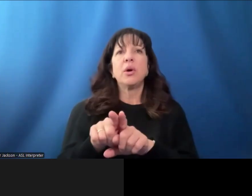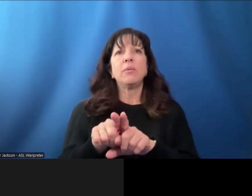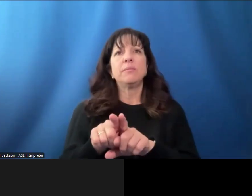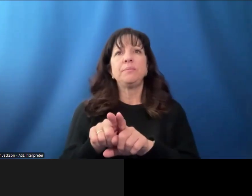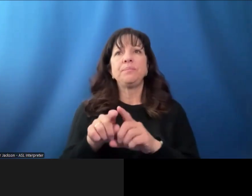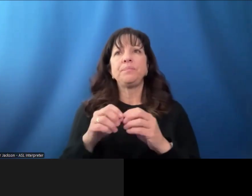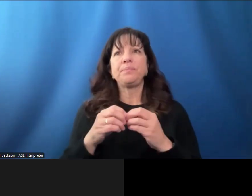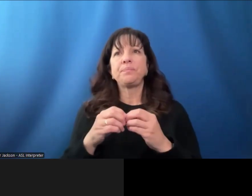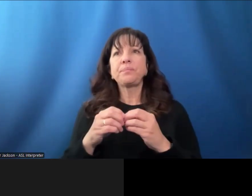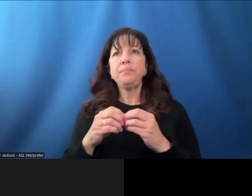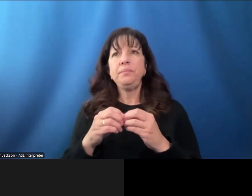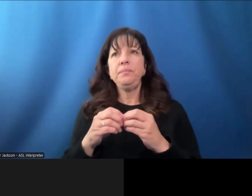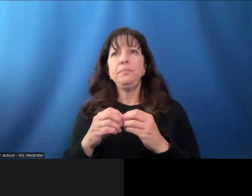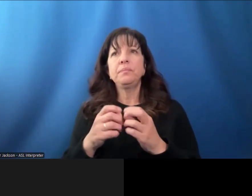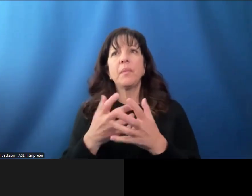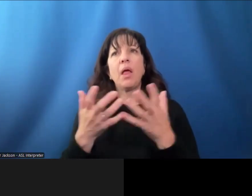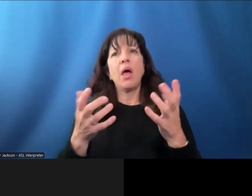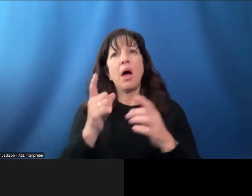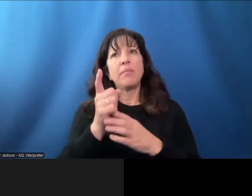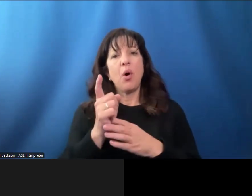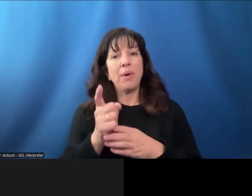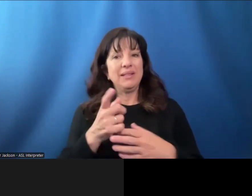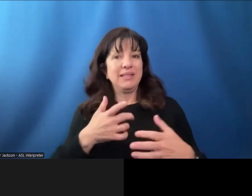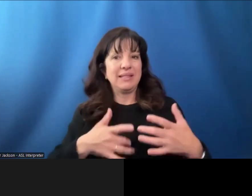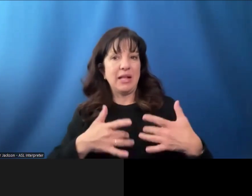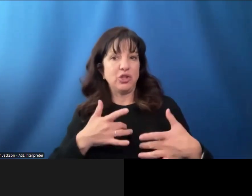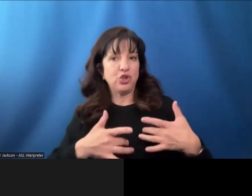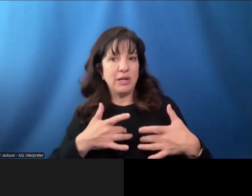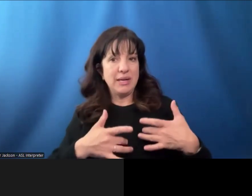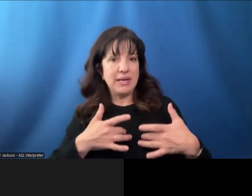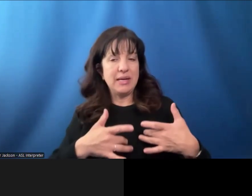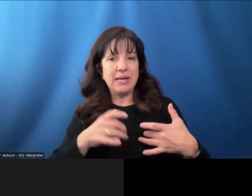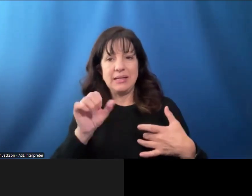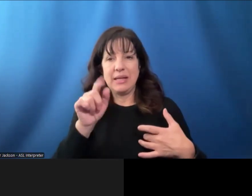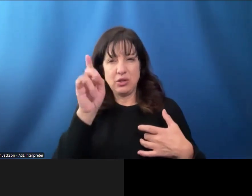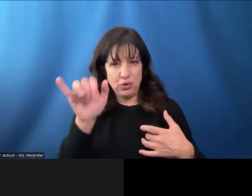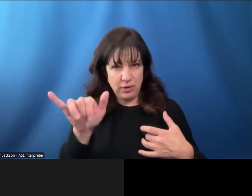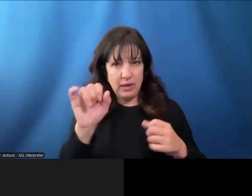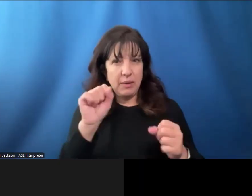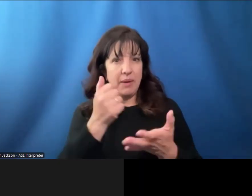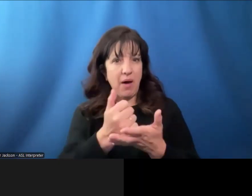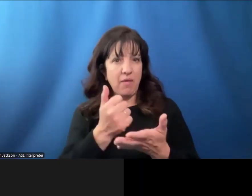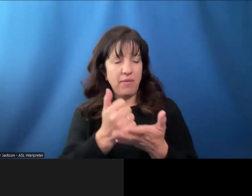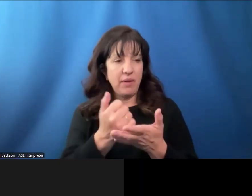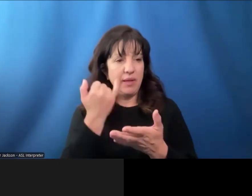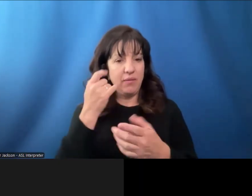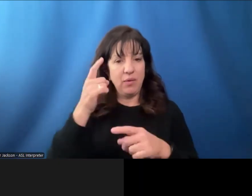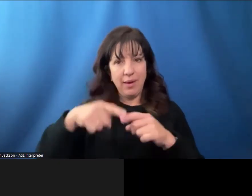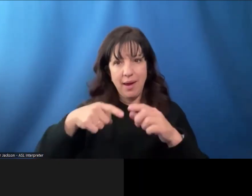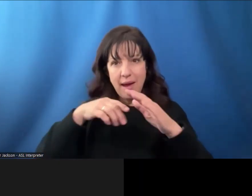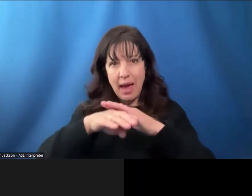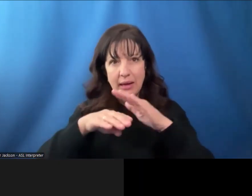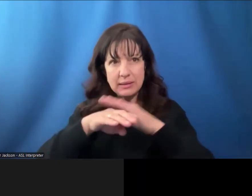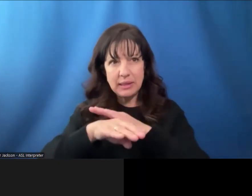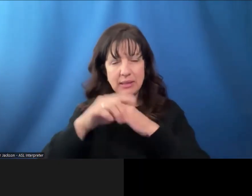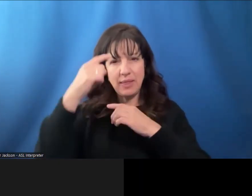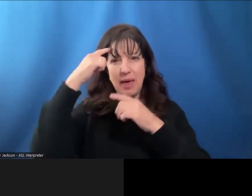like in a lot of those moments, sensory can be really helpful too, if we're not able to access that cognitive piece. So like,